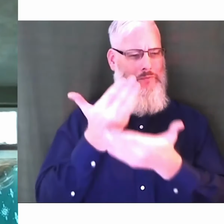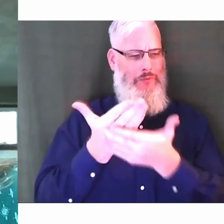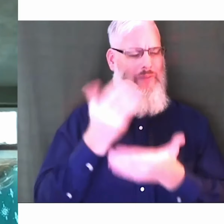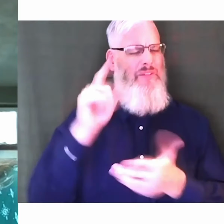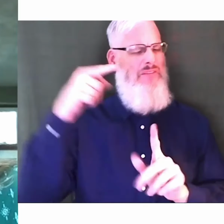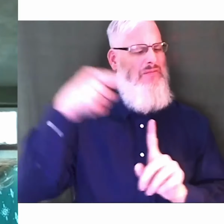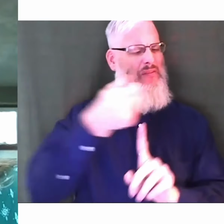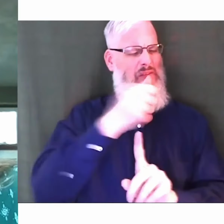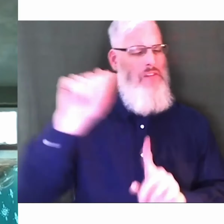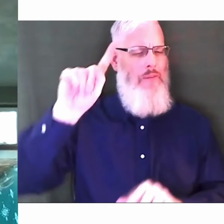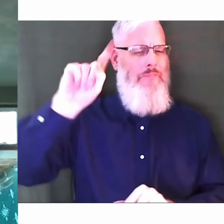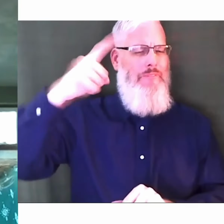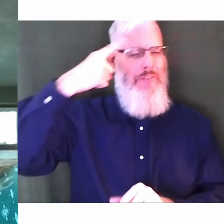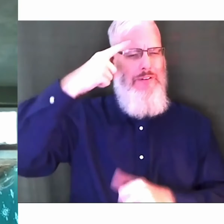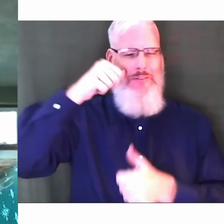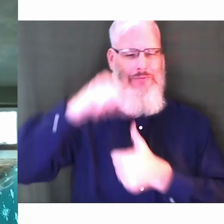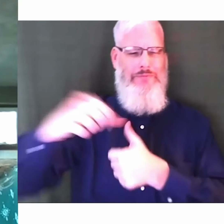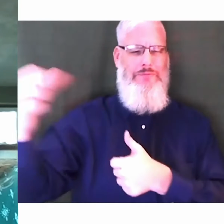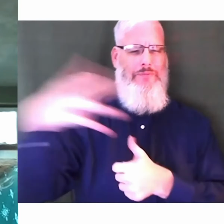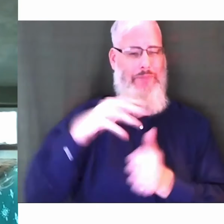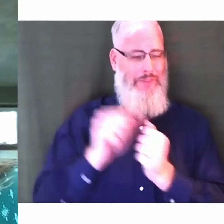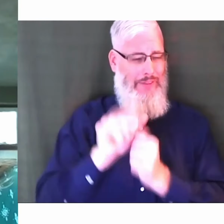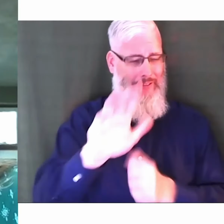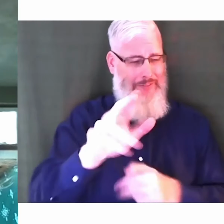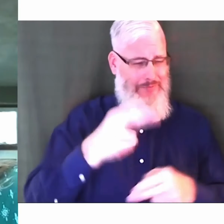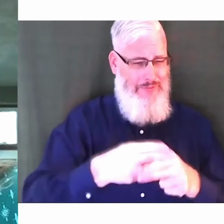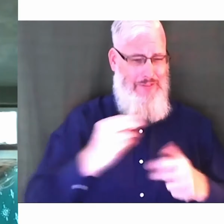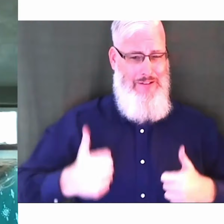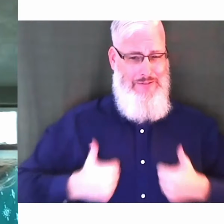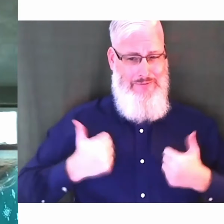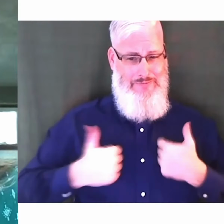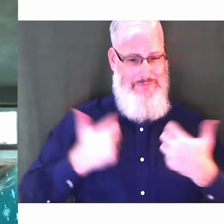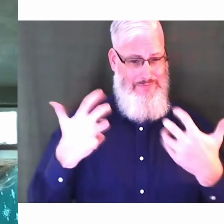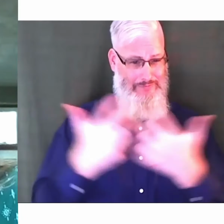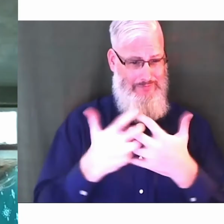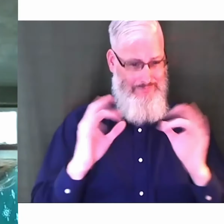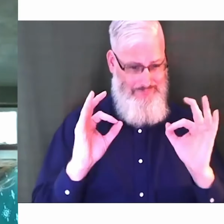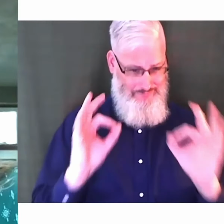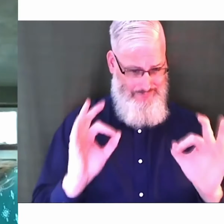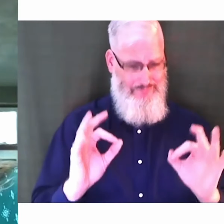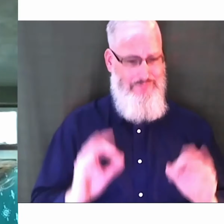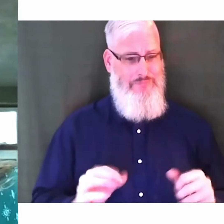or other official document showing the voter's name, and current address.